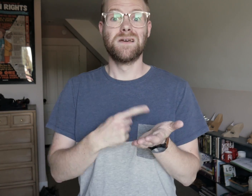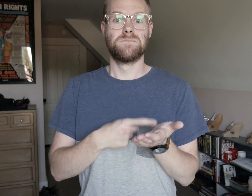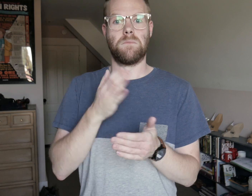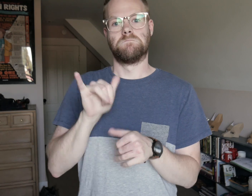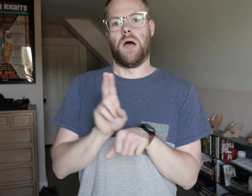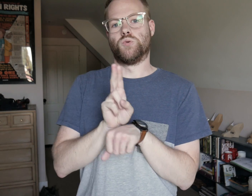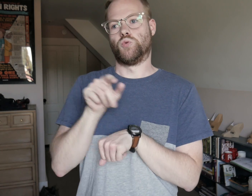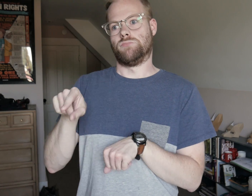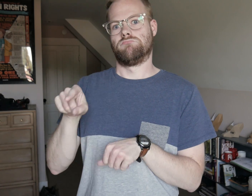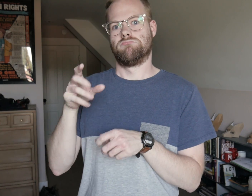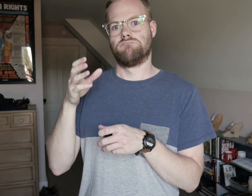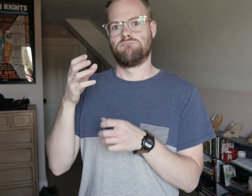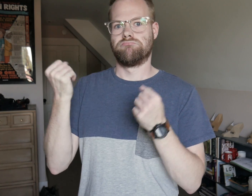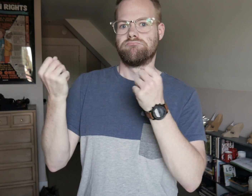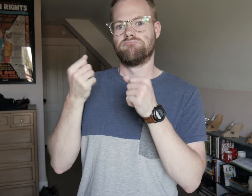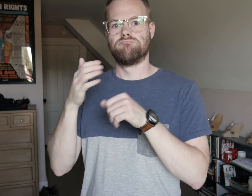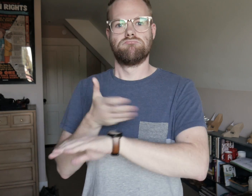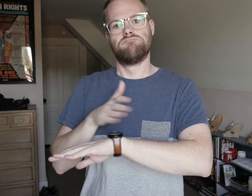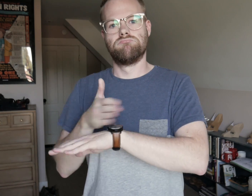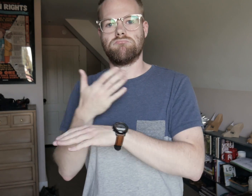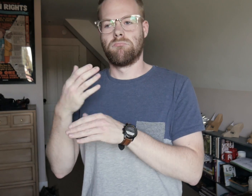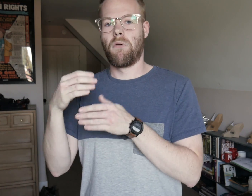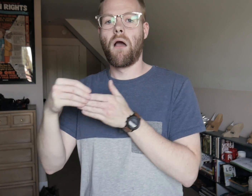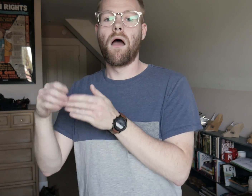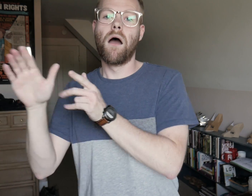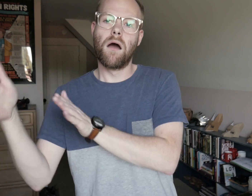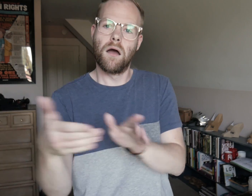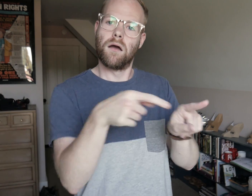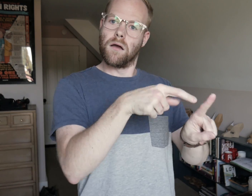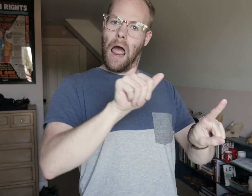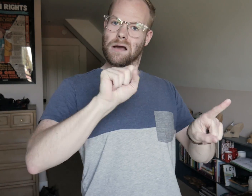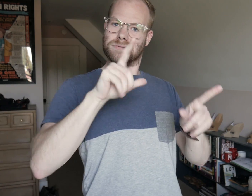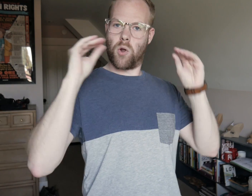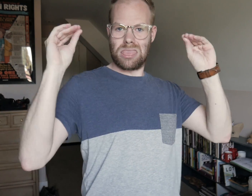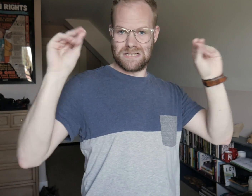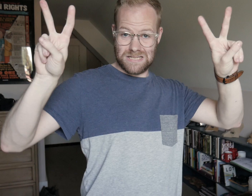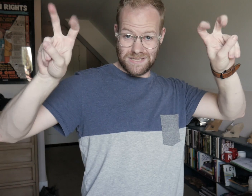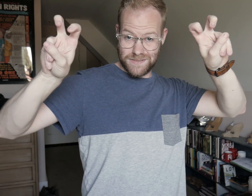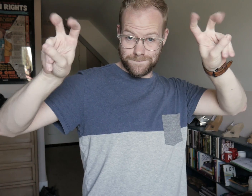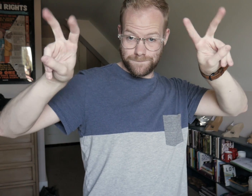Sometimes by using those covers to guide people to their “ASL lessons.”